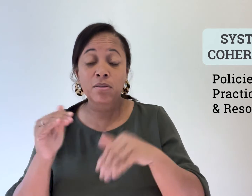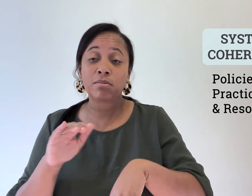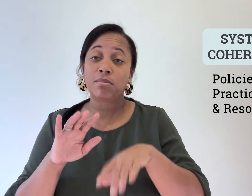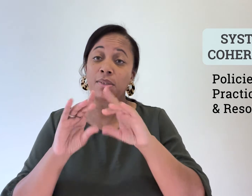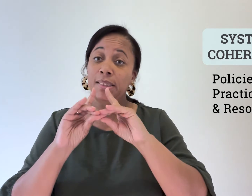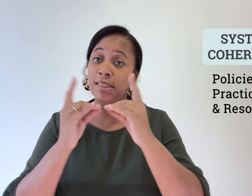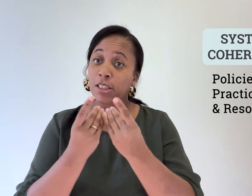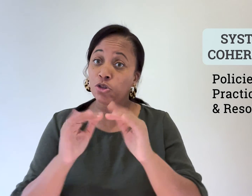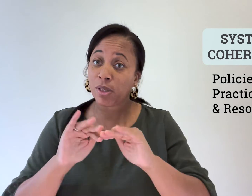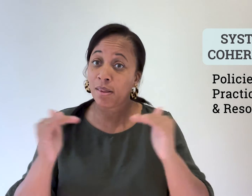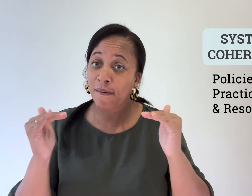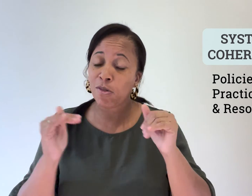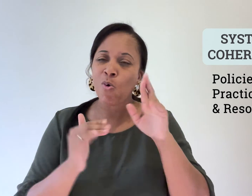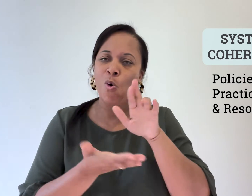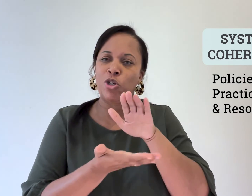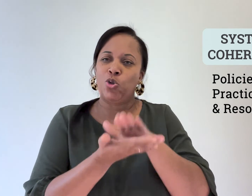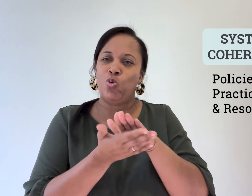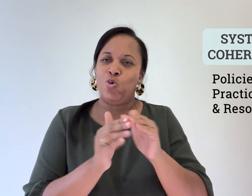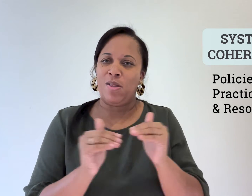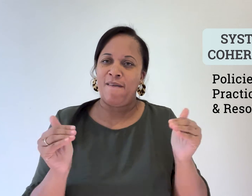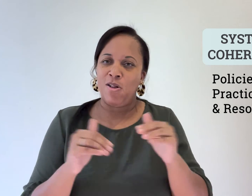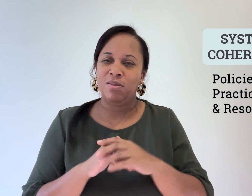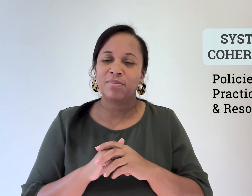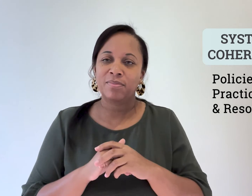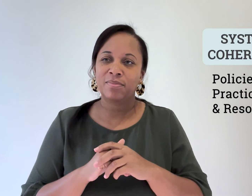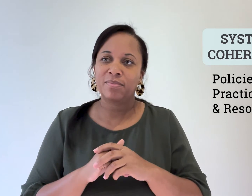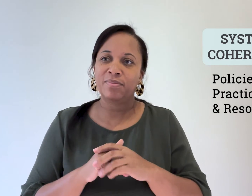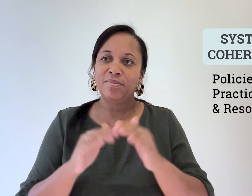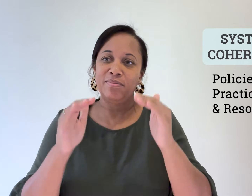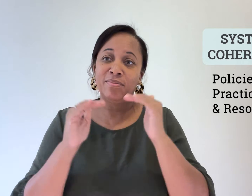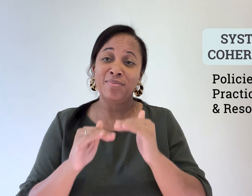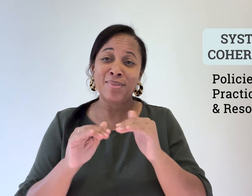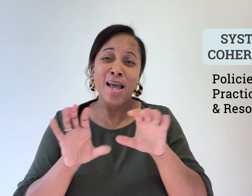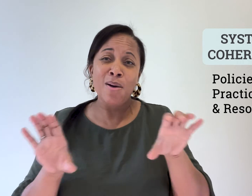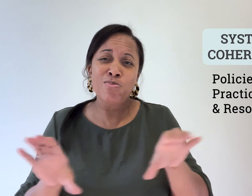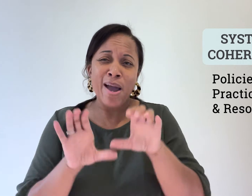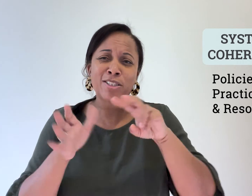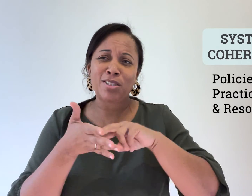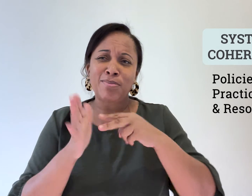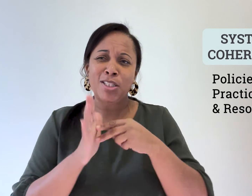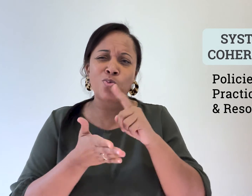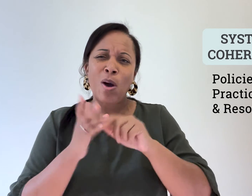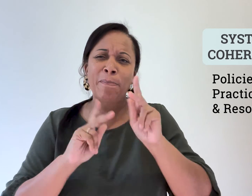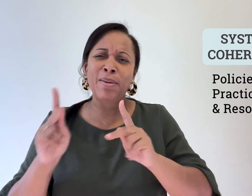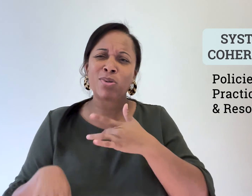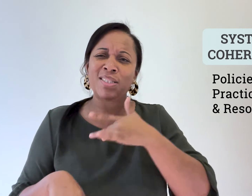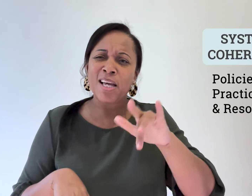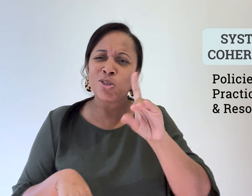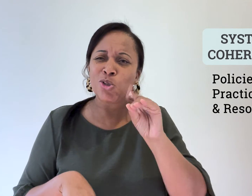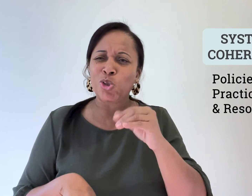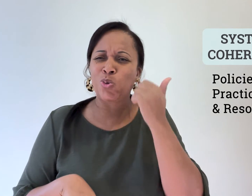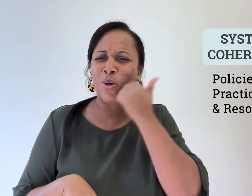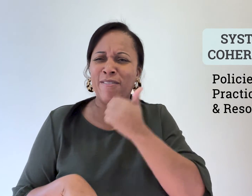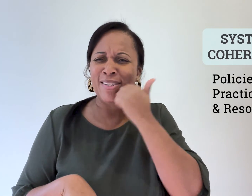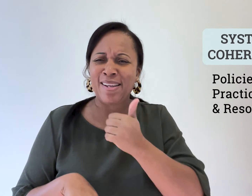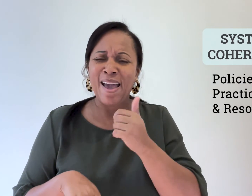at the state, district, or institutional level. Practices are what people typically